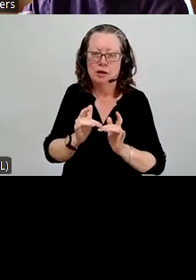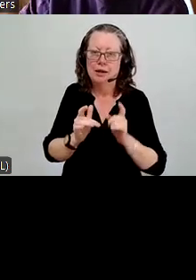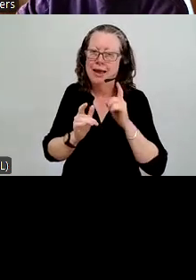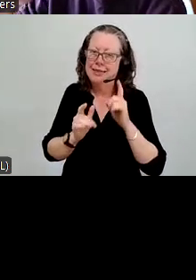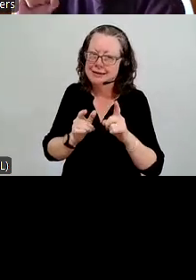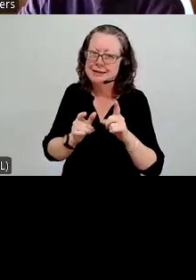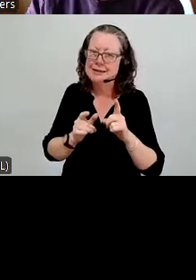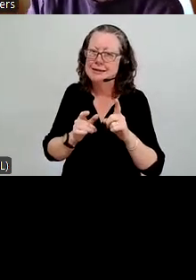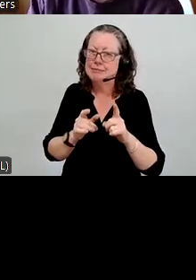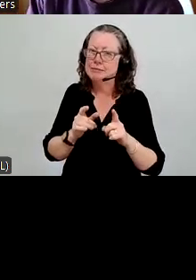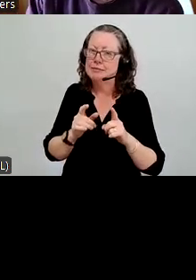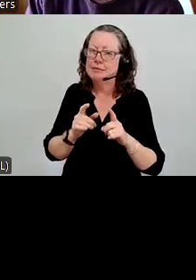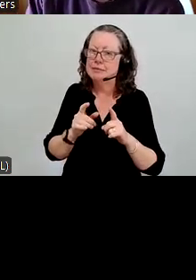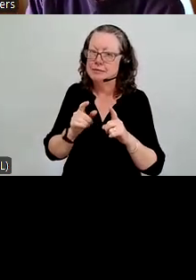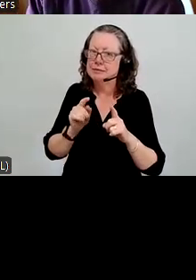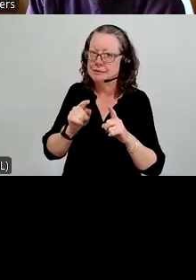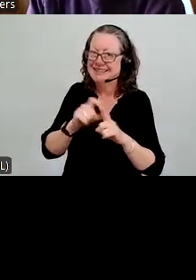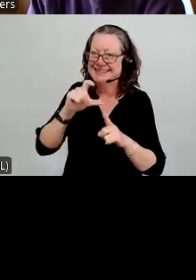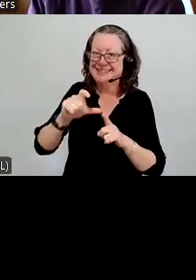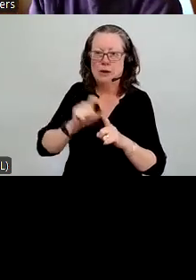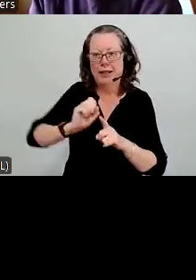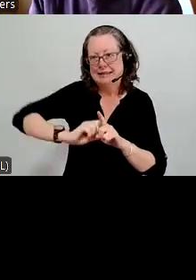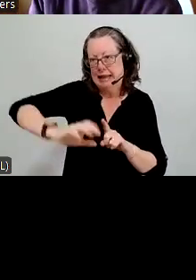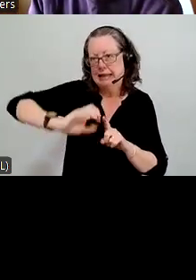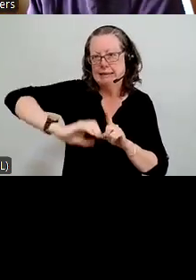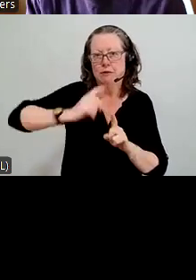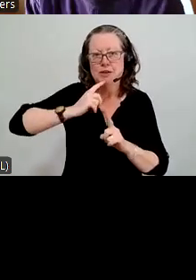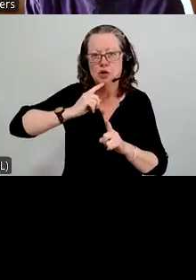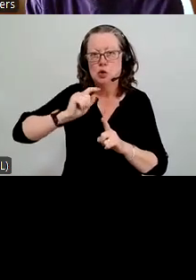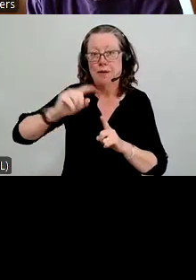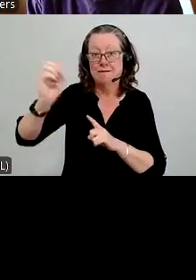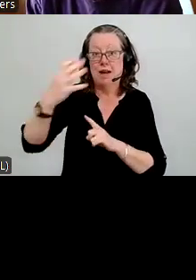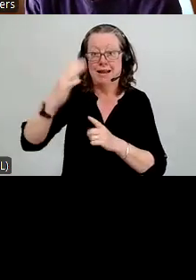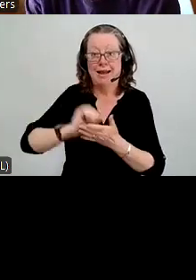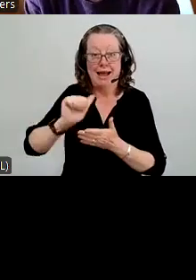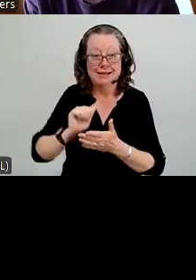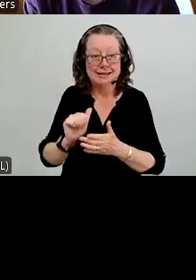The DC ones are sending data to that. The ones with G are Google Analytics.